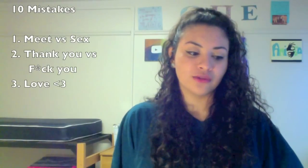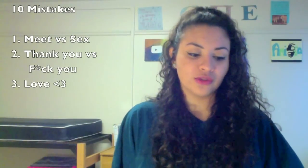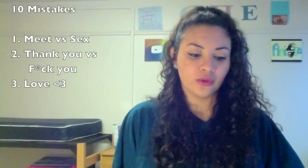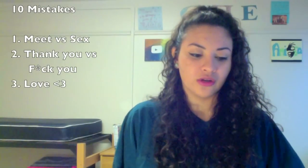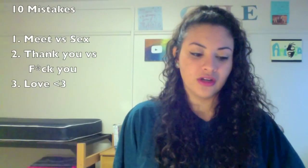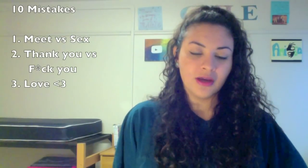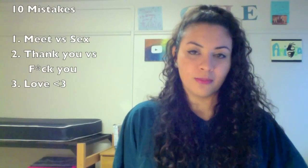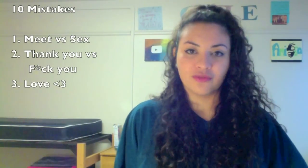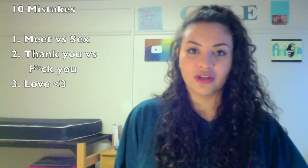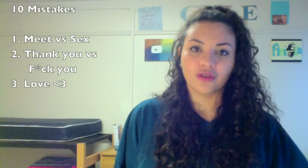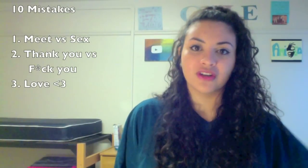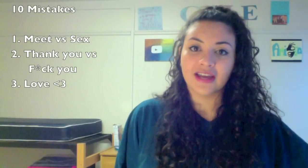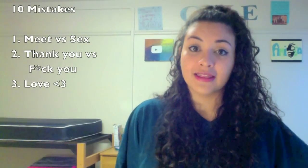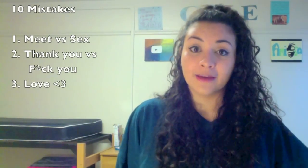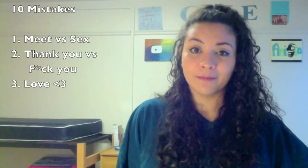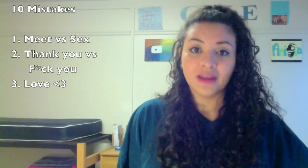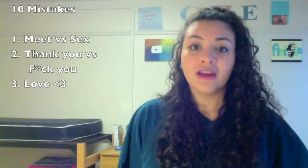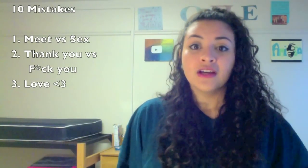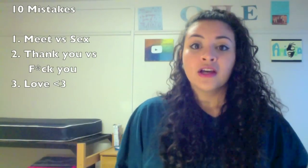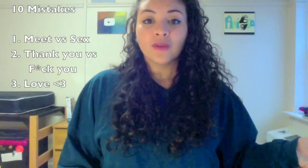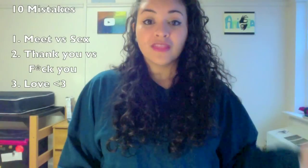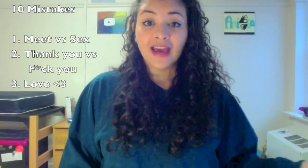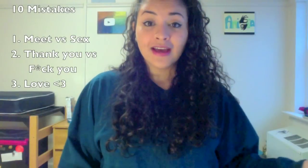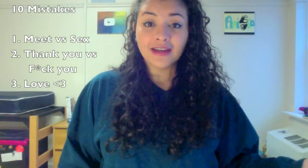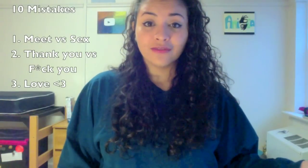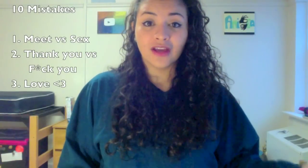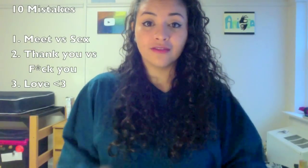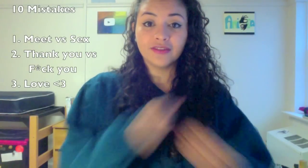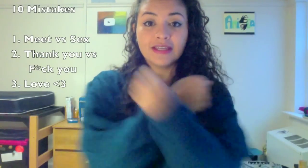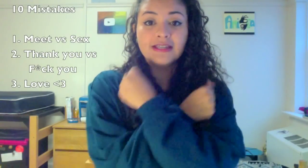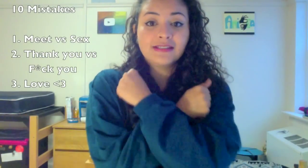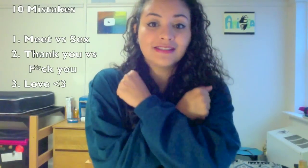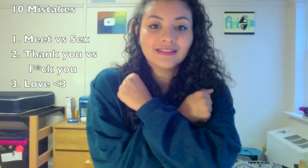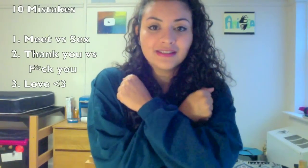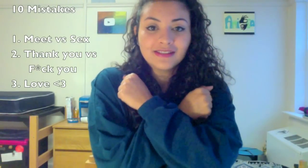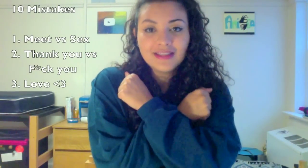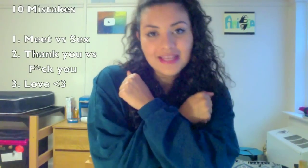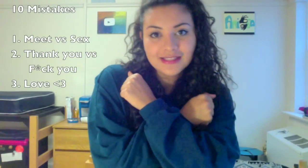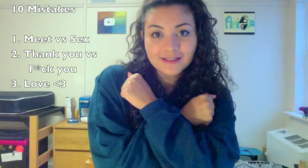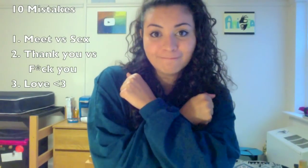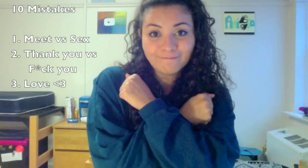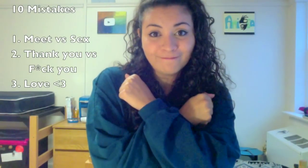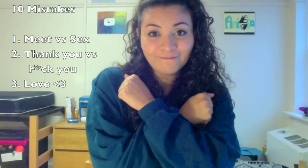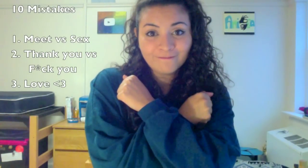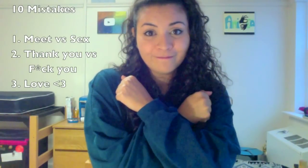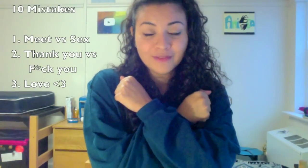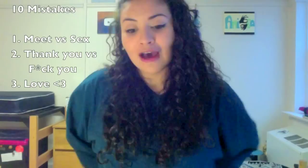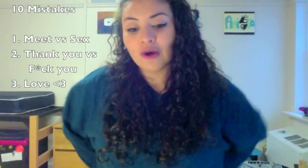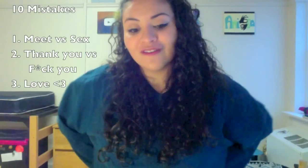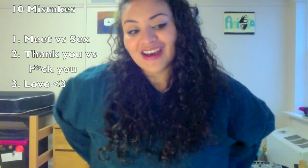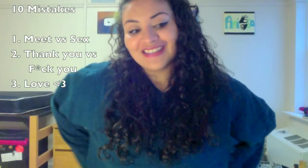a spouse our boyfriend,/ girlfriend kinda thing. That kind of "love" is this. Now if